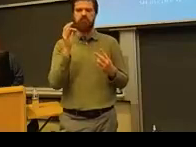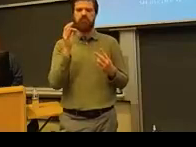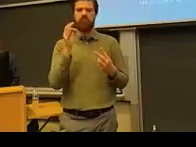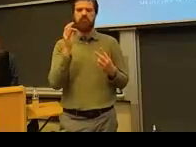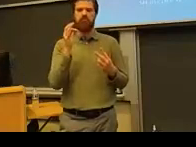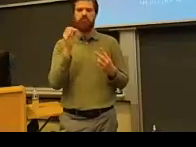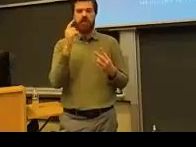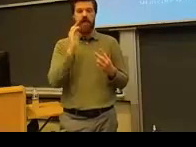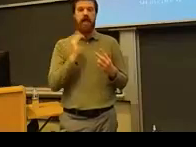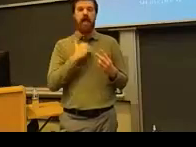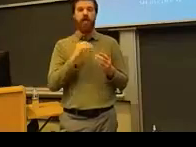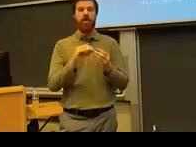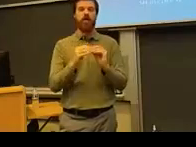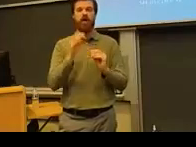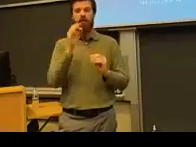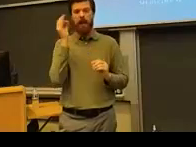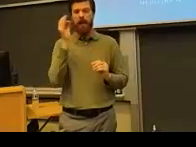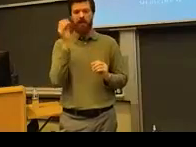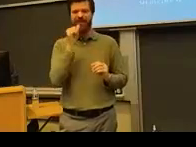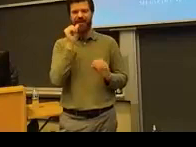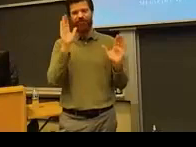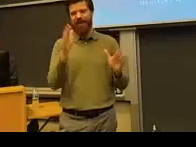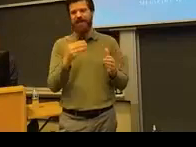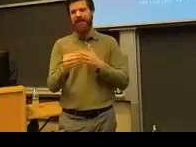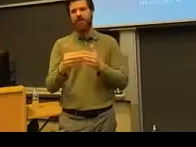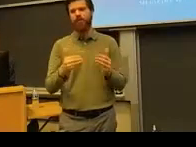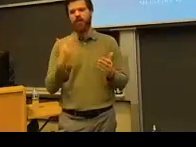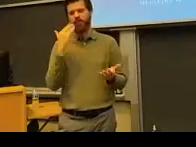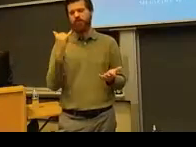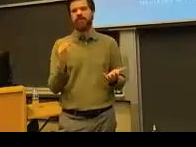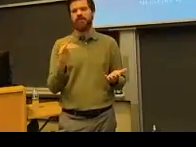our numbers from marijuana probably aren't that great anyway because uh a number of patients